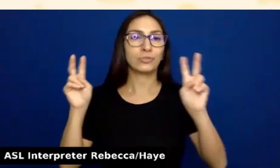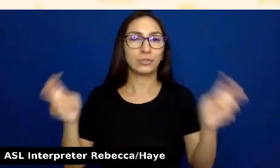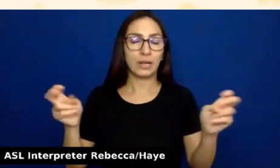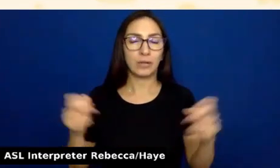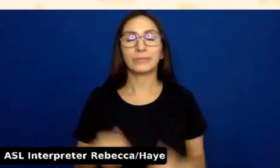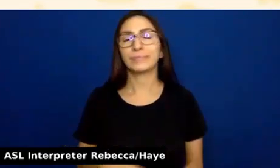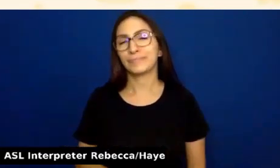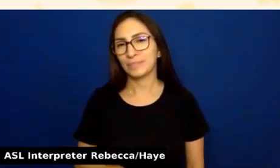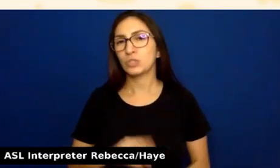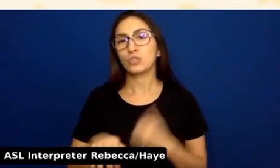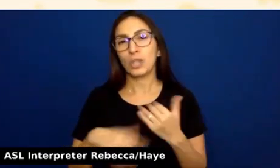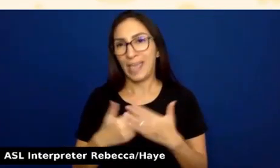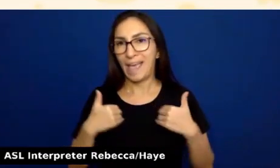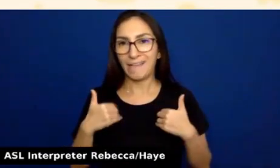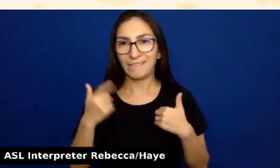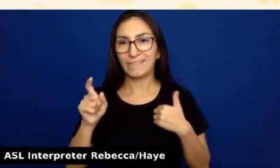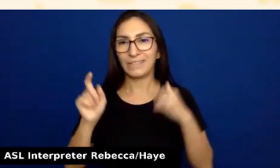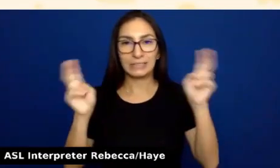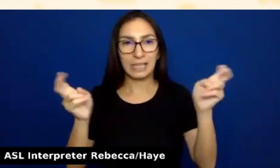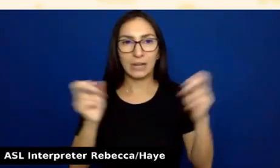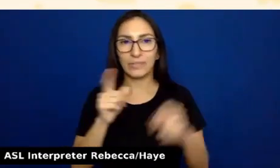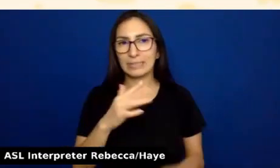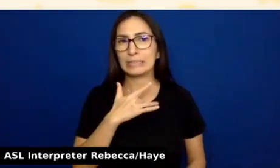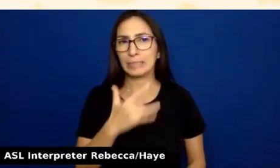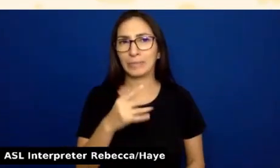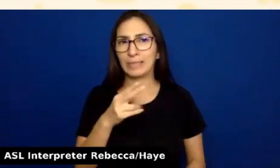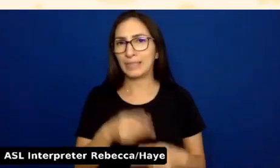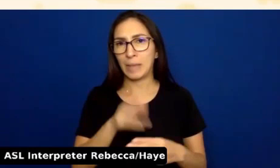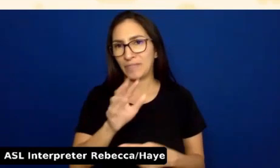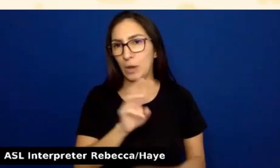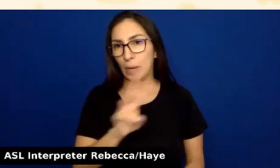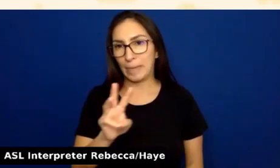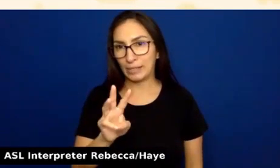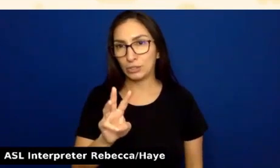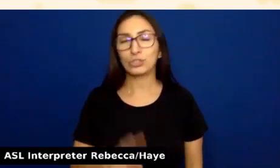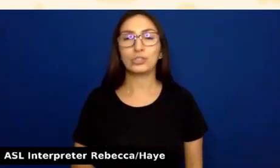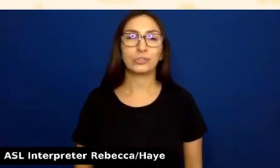This is typically just the name of the page here in the title bar.